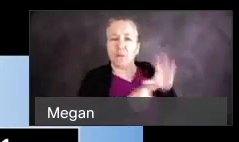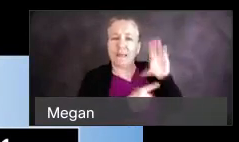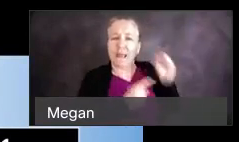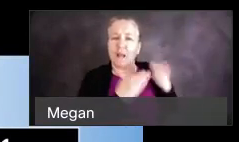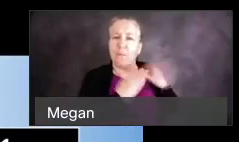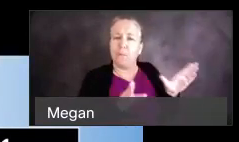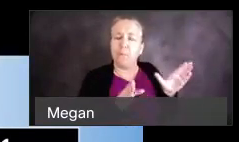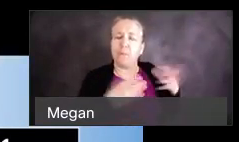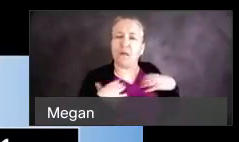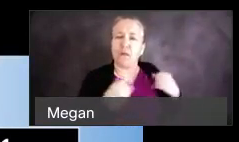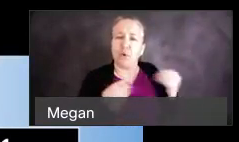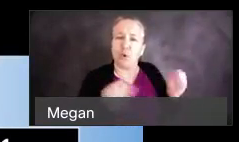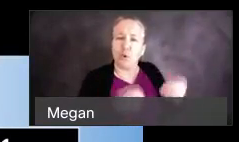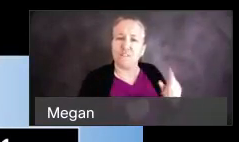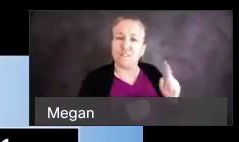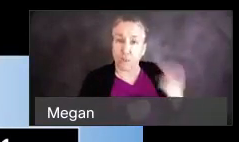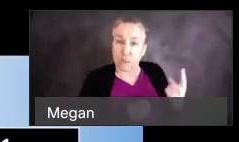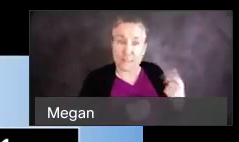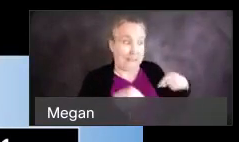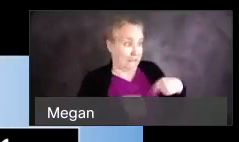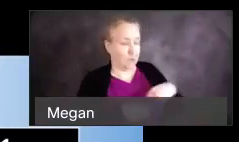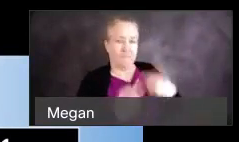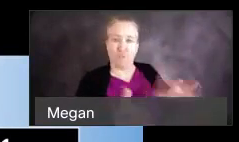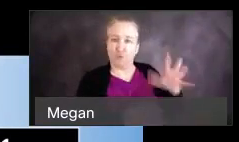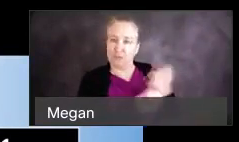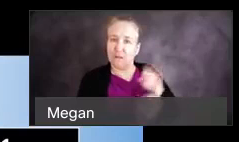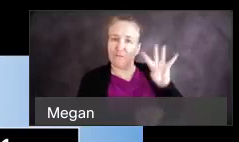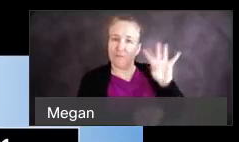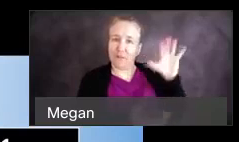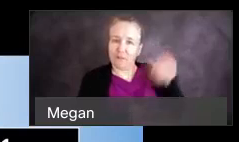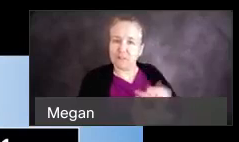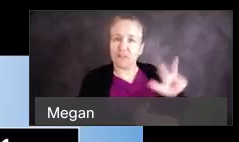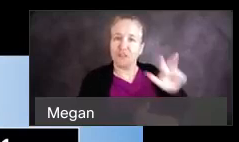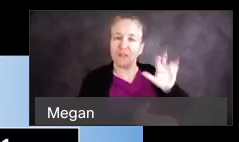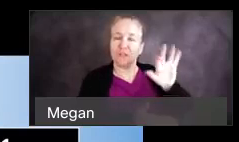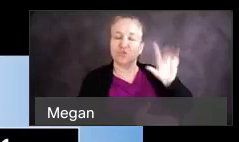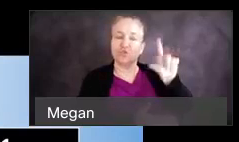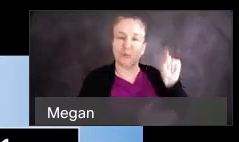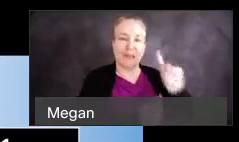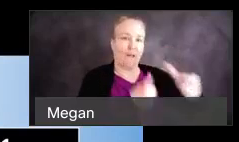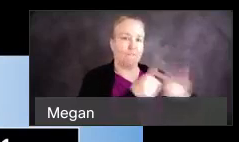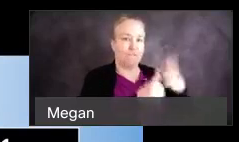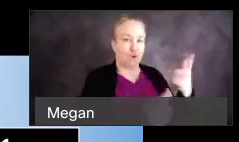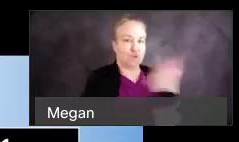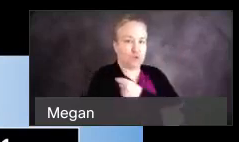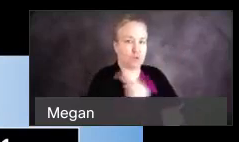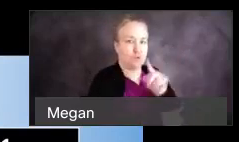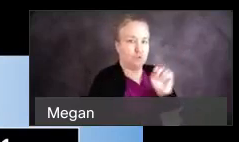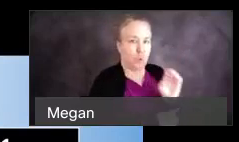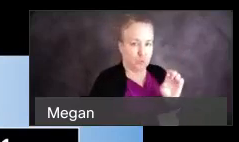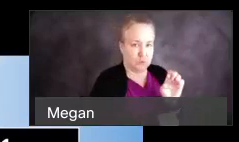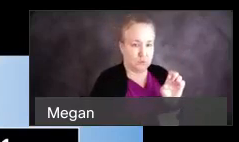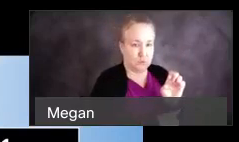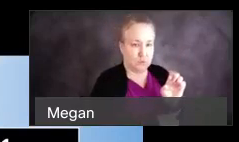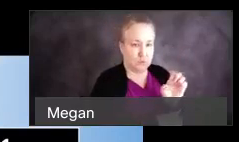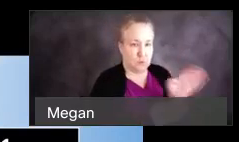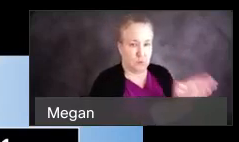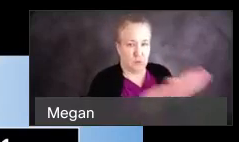received, at the County, 45,320 first doses. As of yesterday